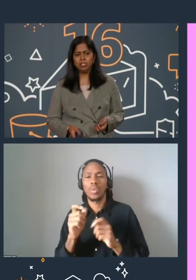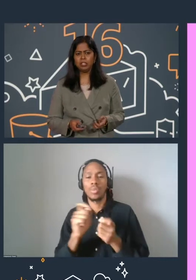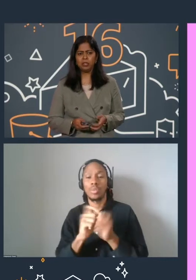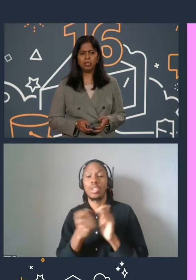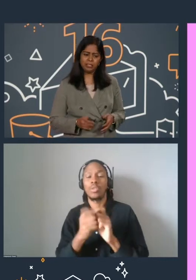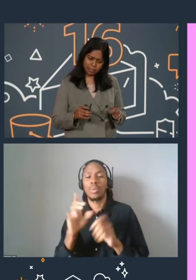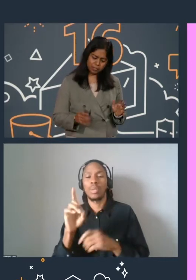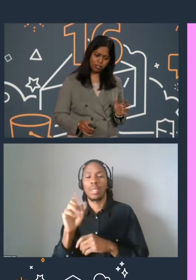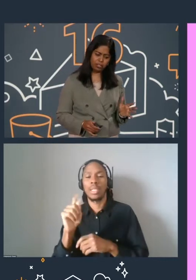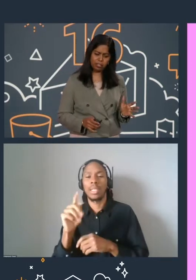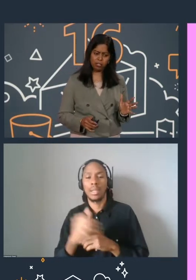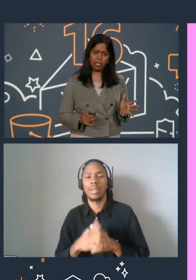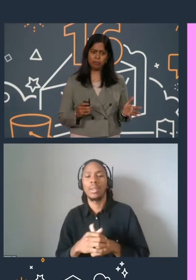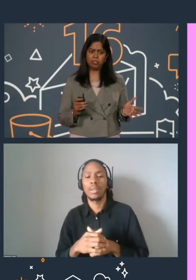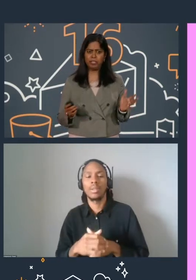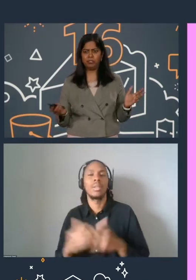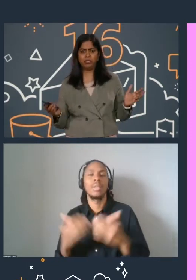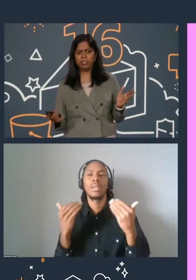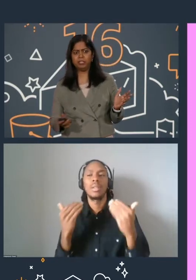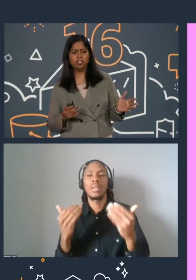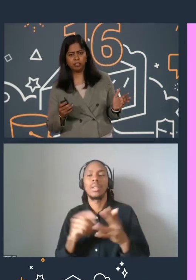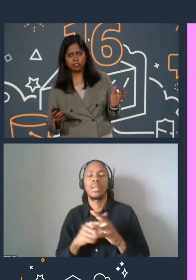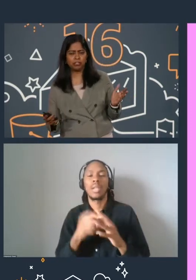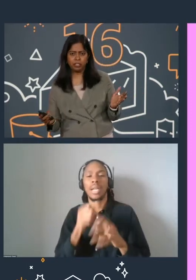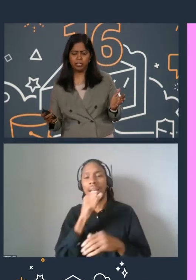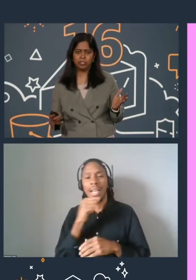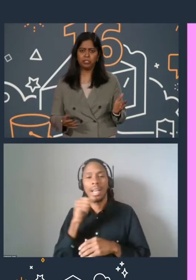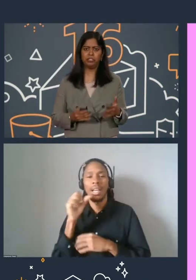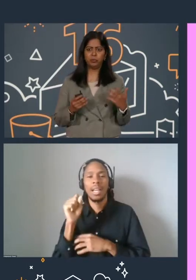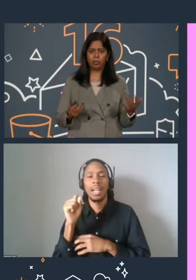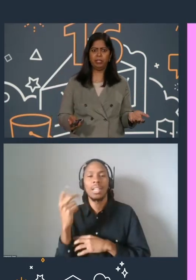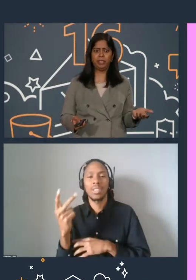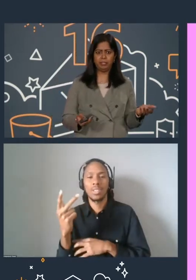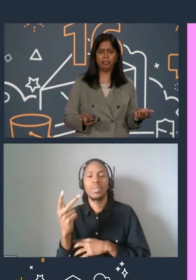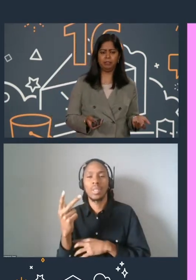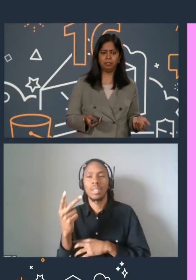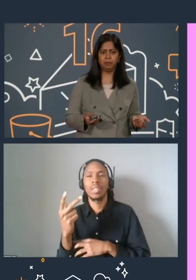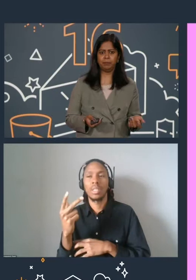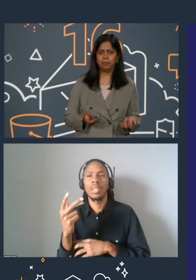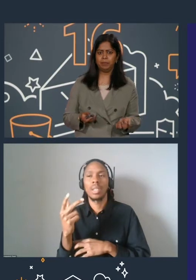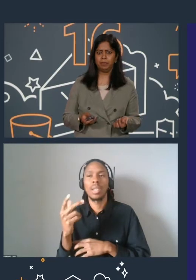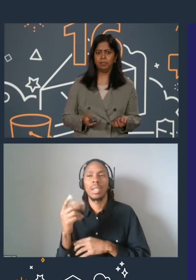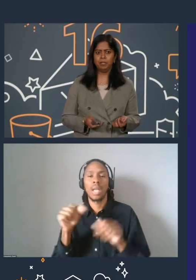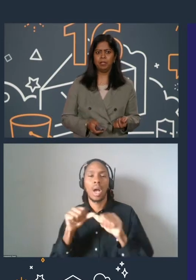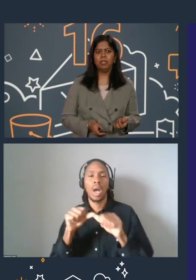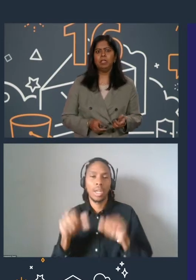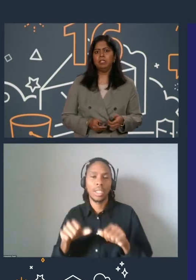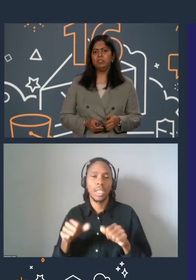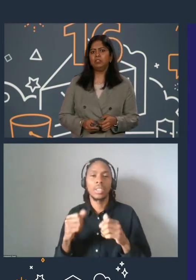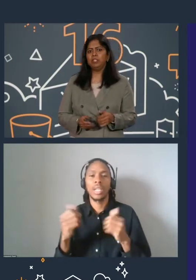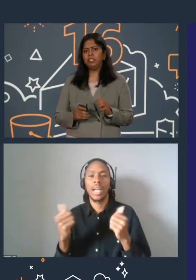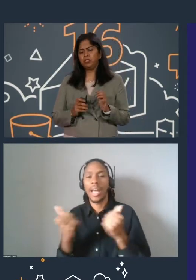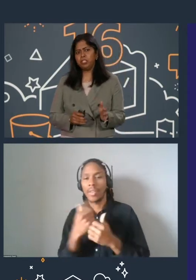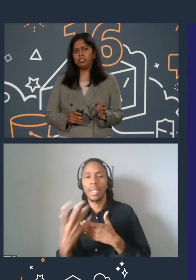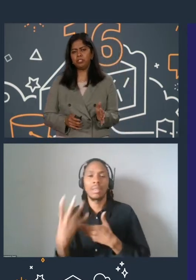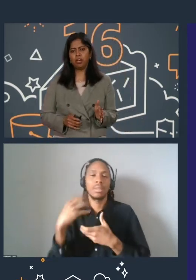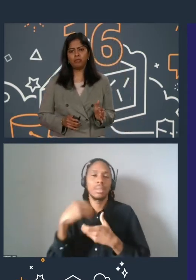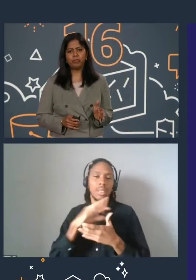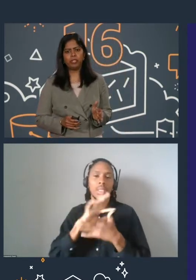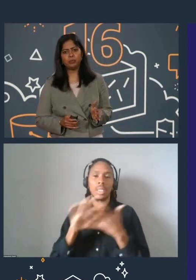So let's get started on Amazon S3 serverless architectures and what it entails. So in traditional softwares,